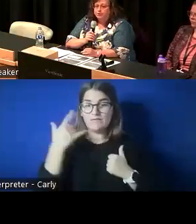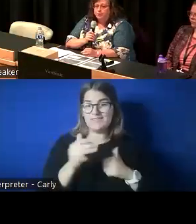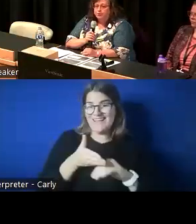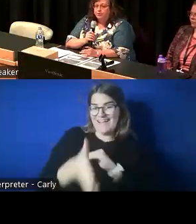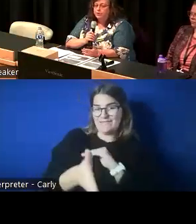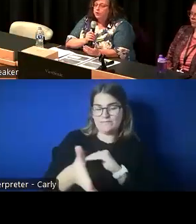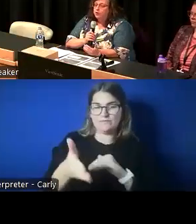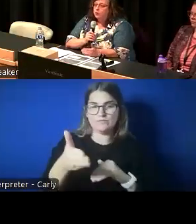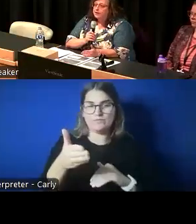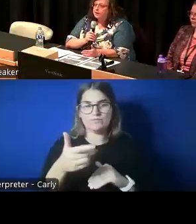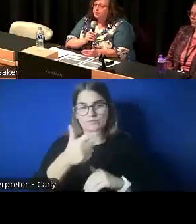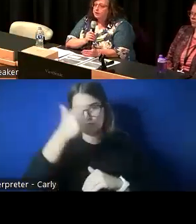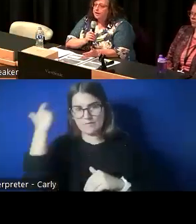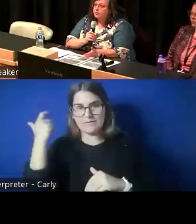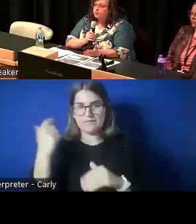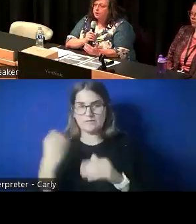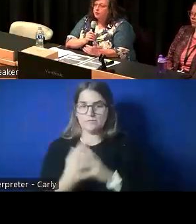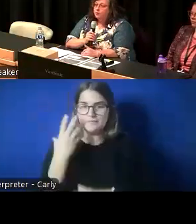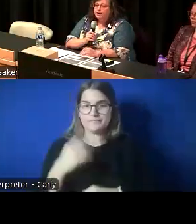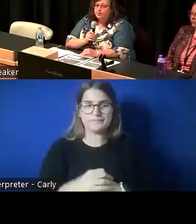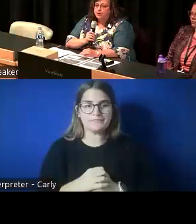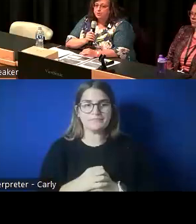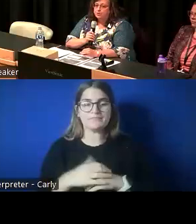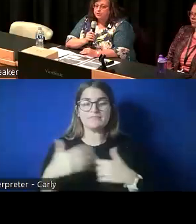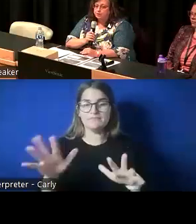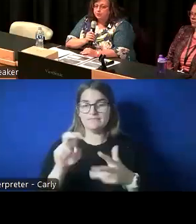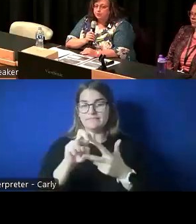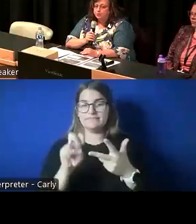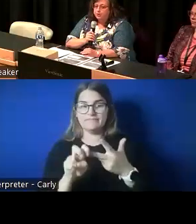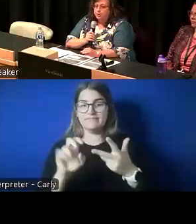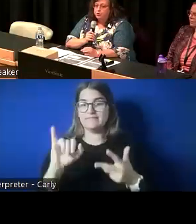growth once they complete that group they go right into an interpersonal skills Group